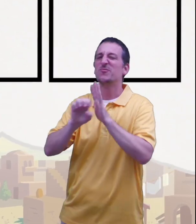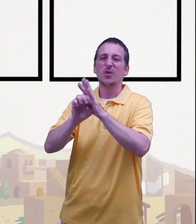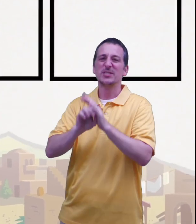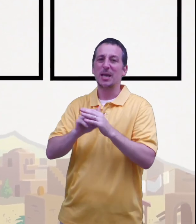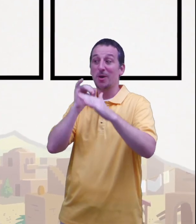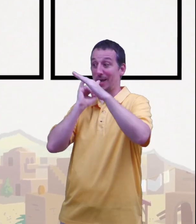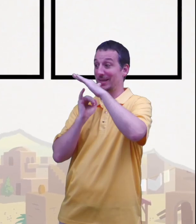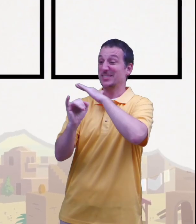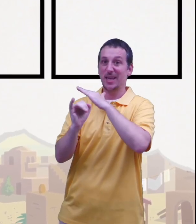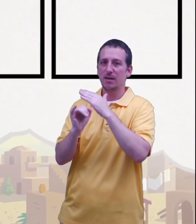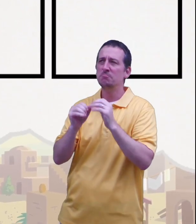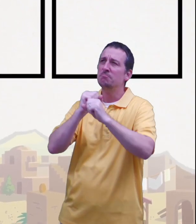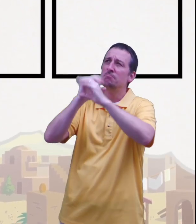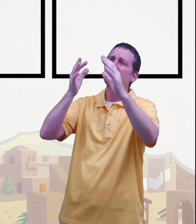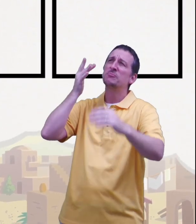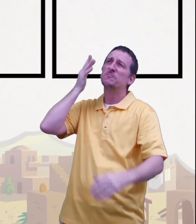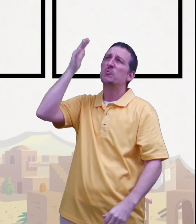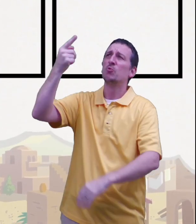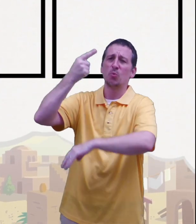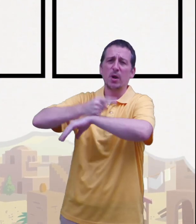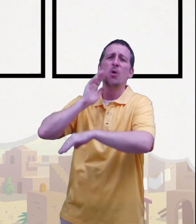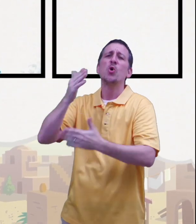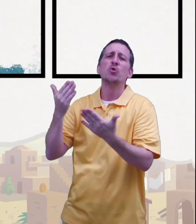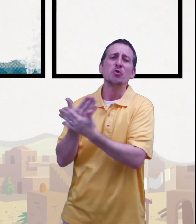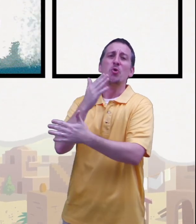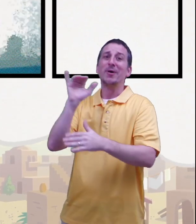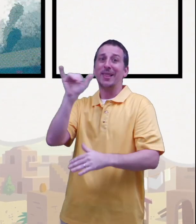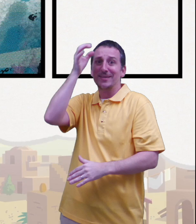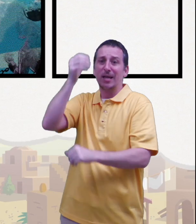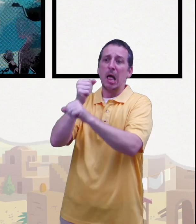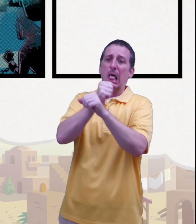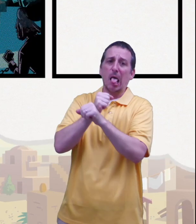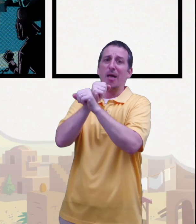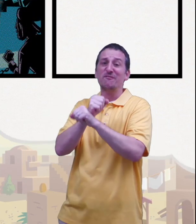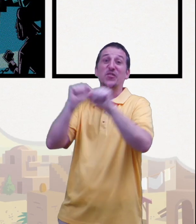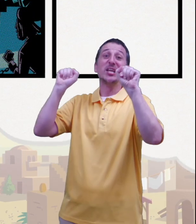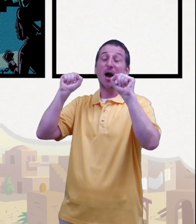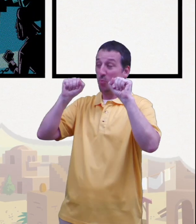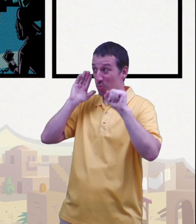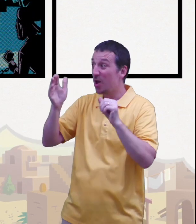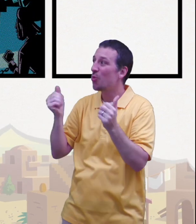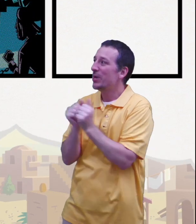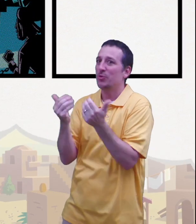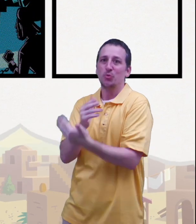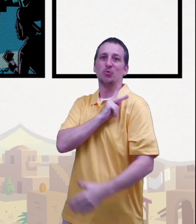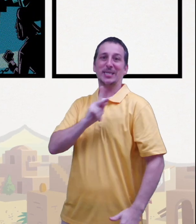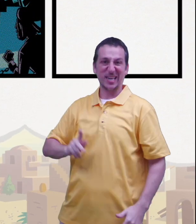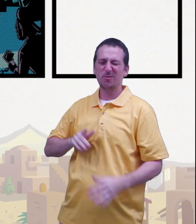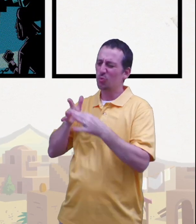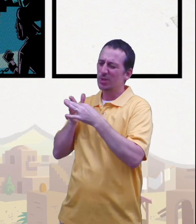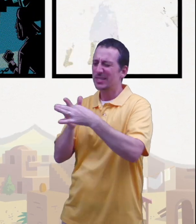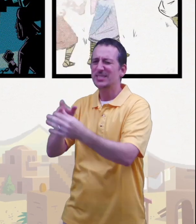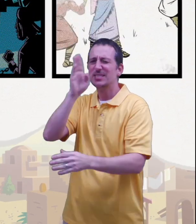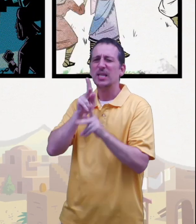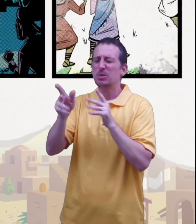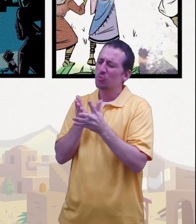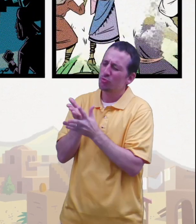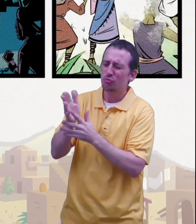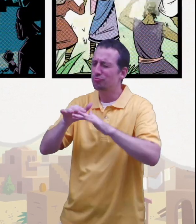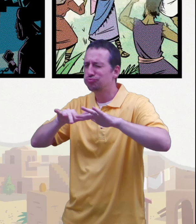Like Isaiah, he hoped for a new Exodus with a new king leading God’s people forward into a new creation.